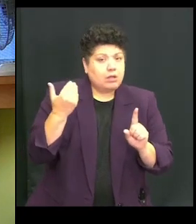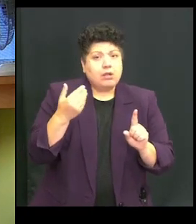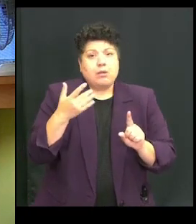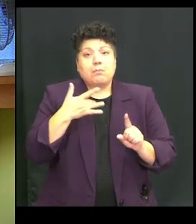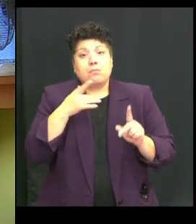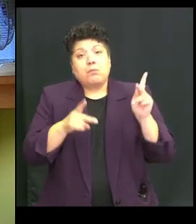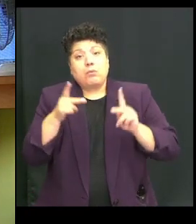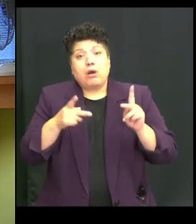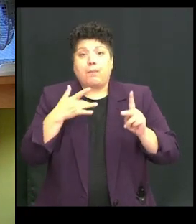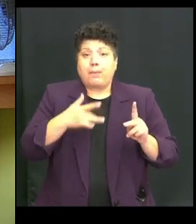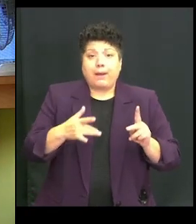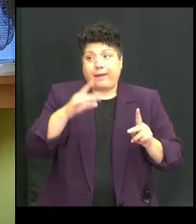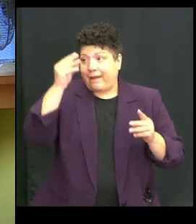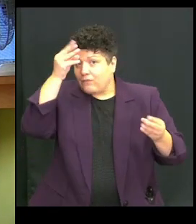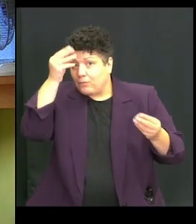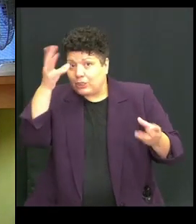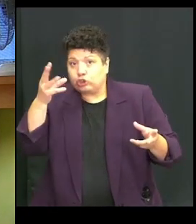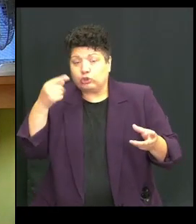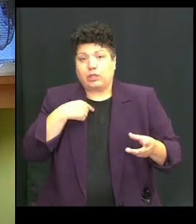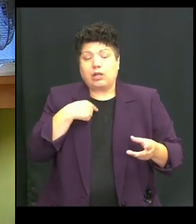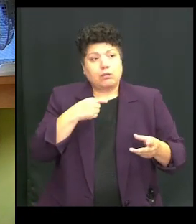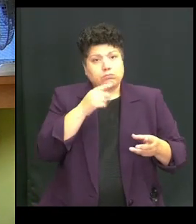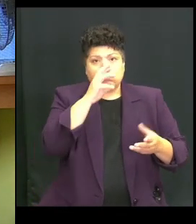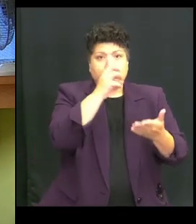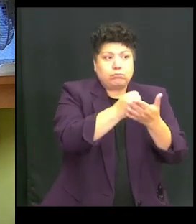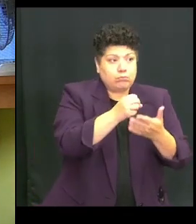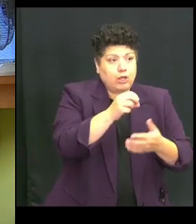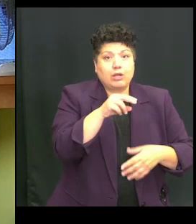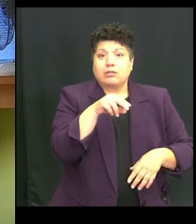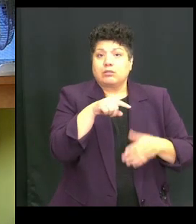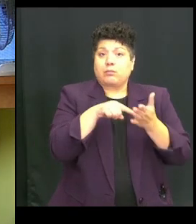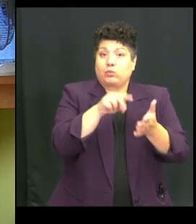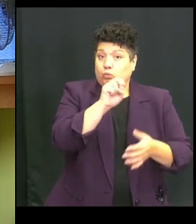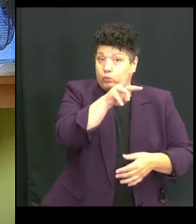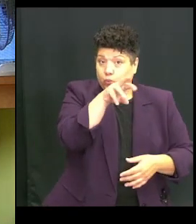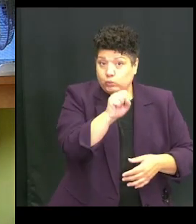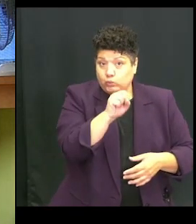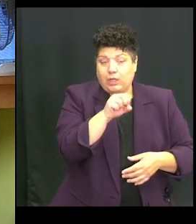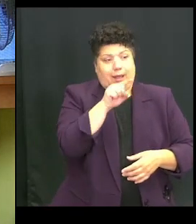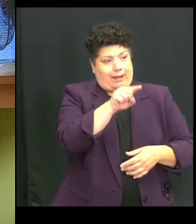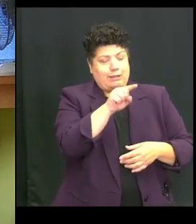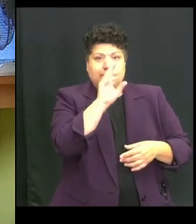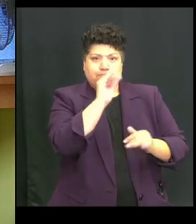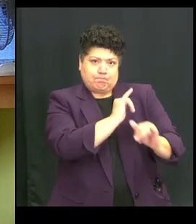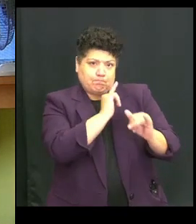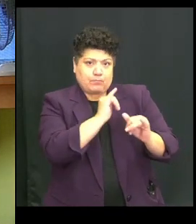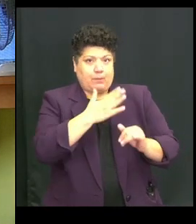or sources of information like the news that support one's own politics and their world views.